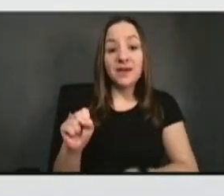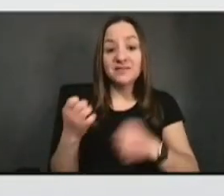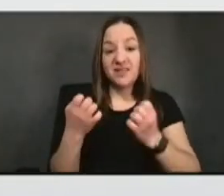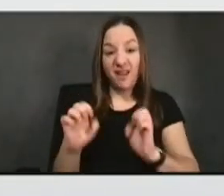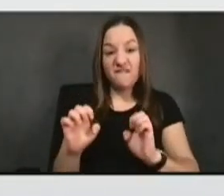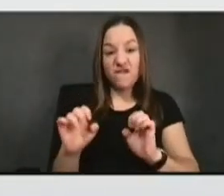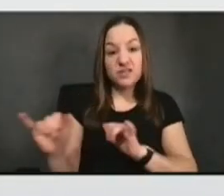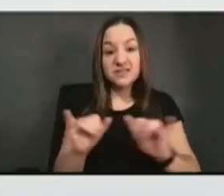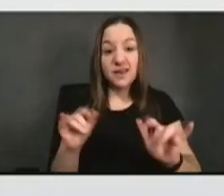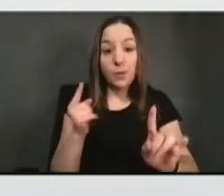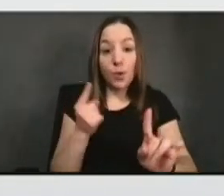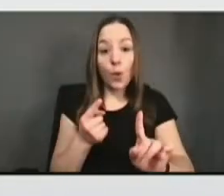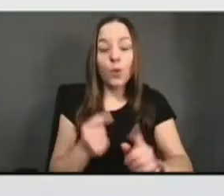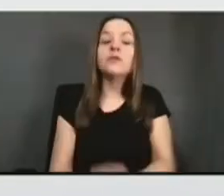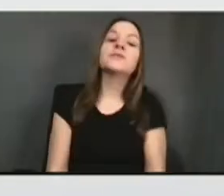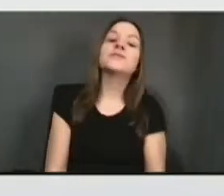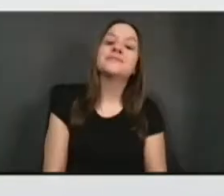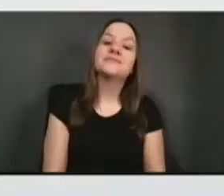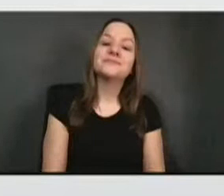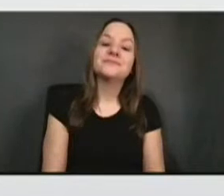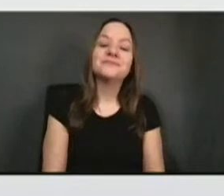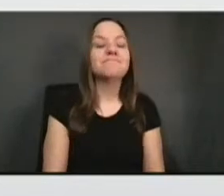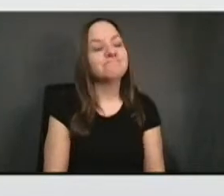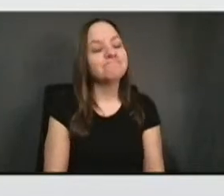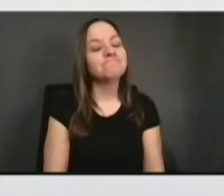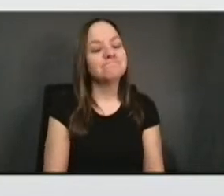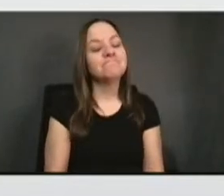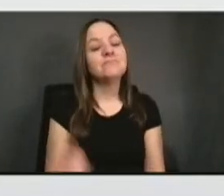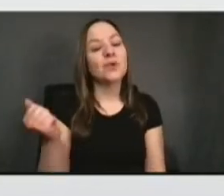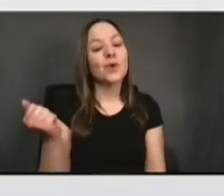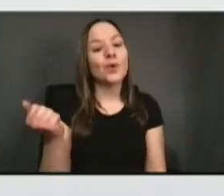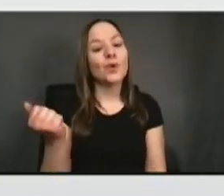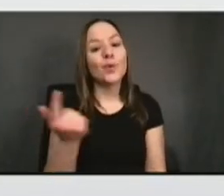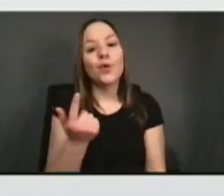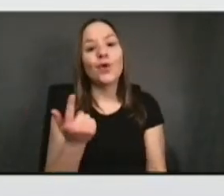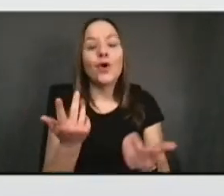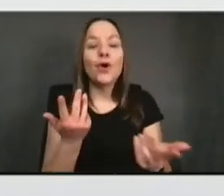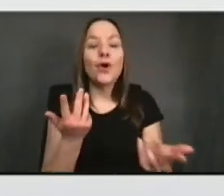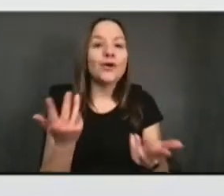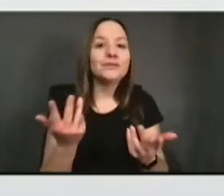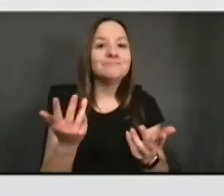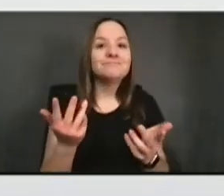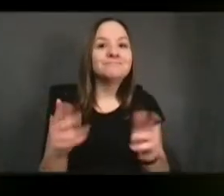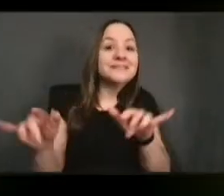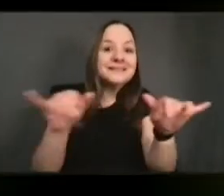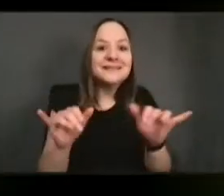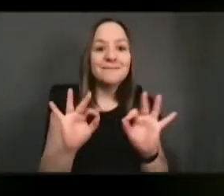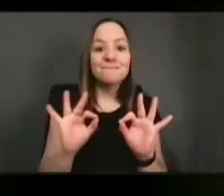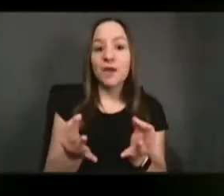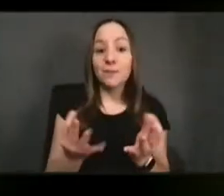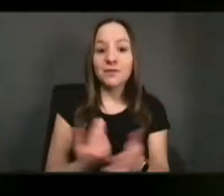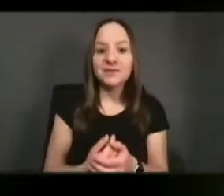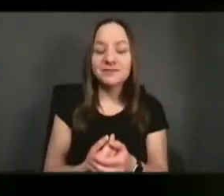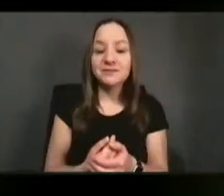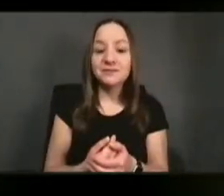efforts in the single We're all